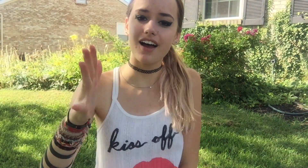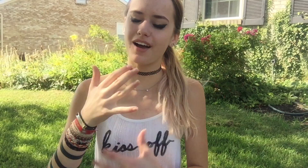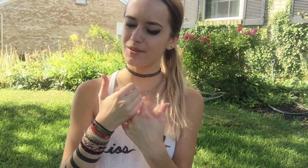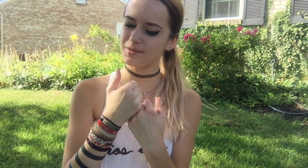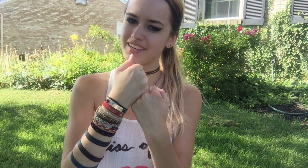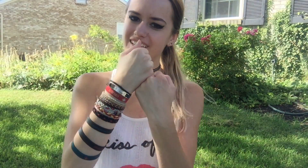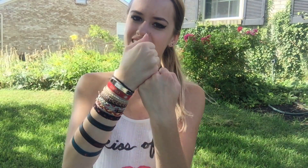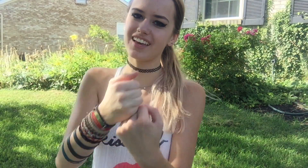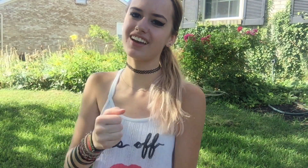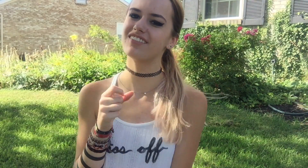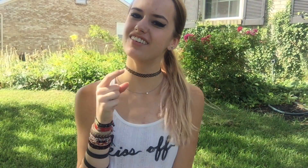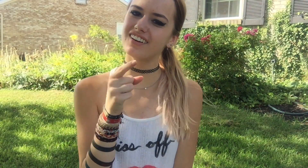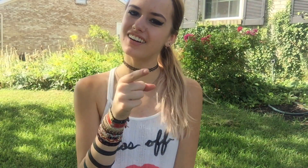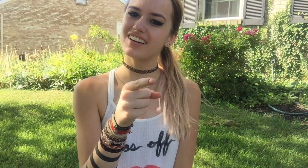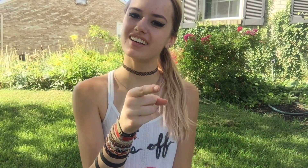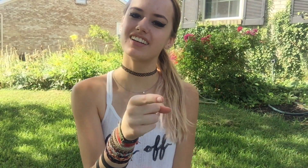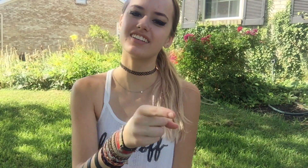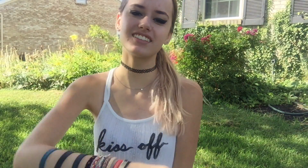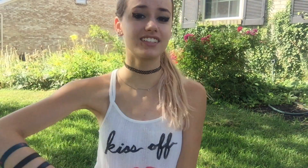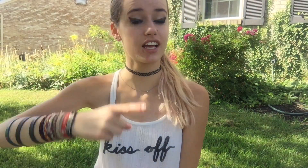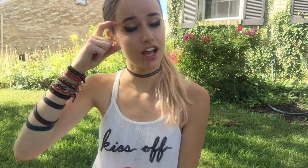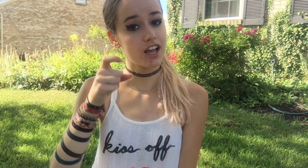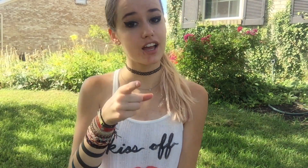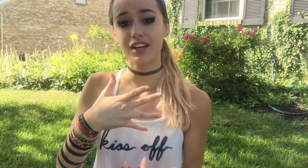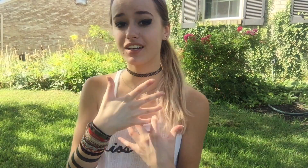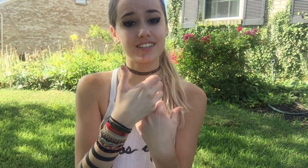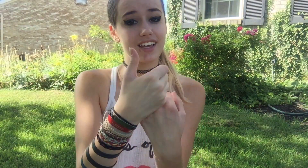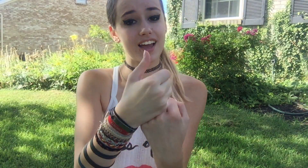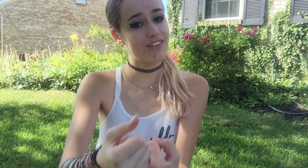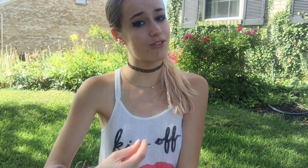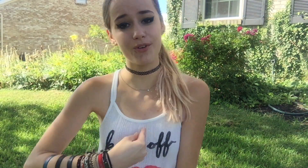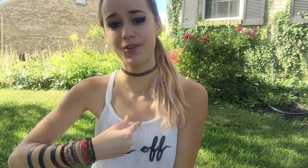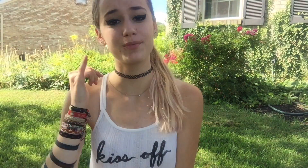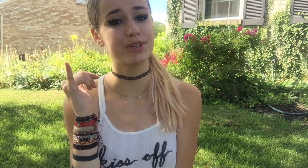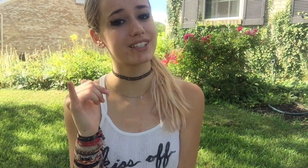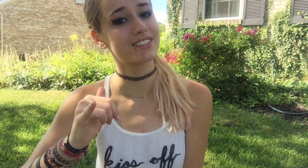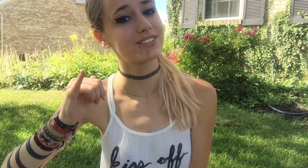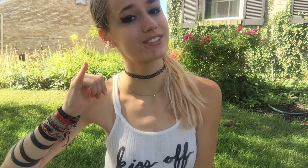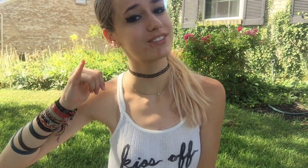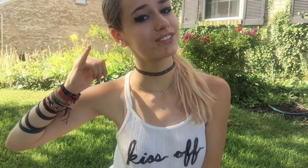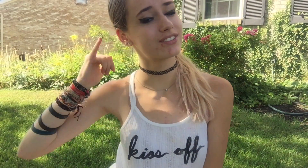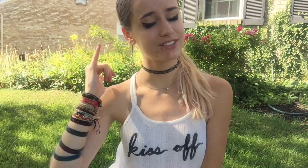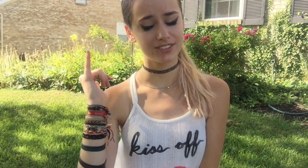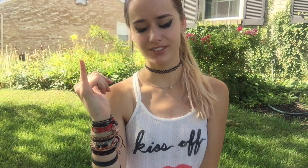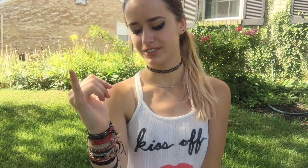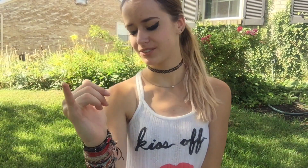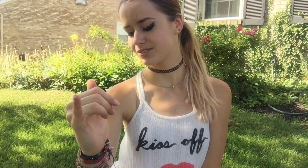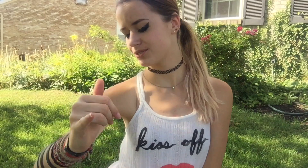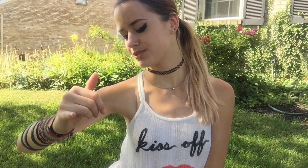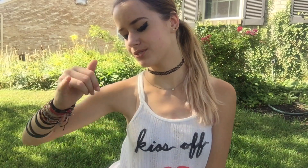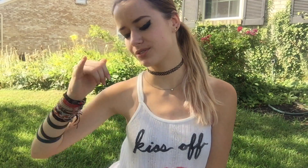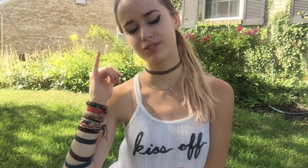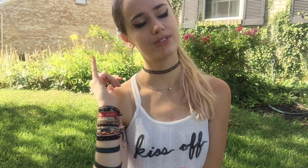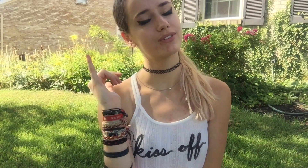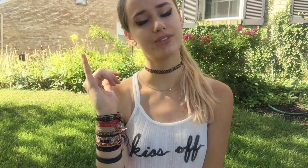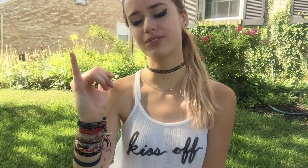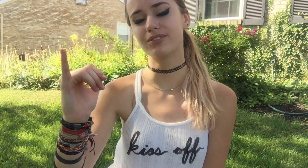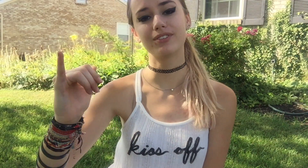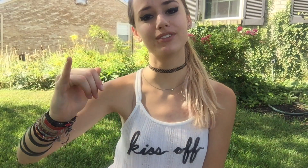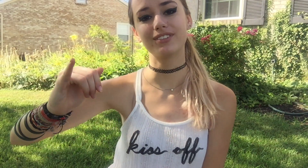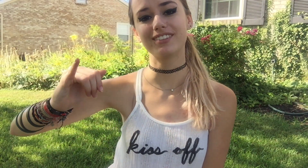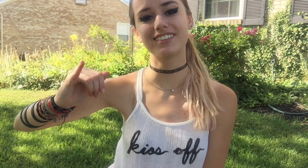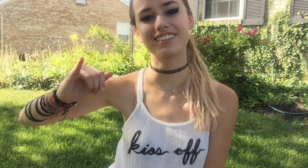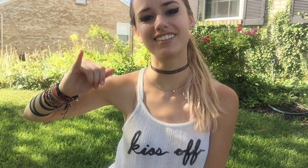I'll be there for you ('Cause you're there for me too)